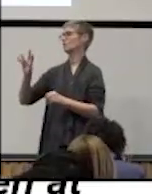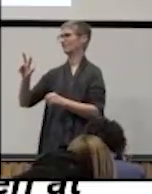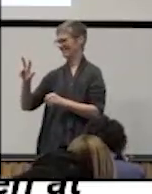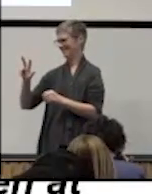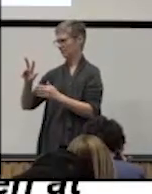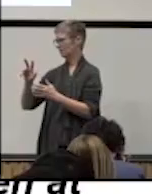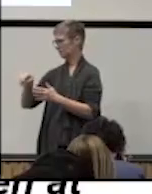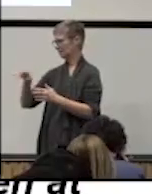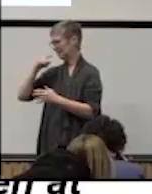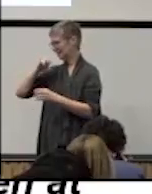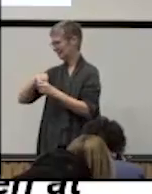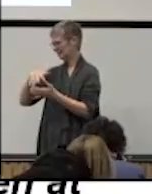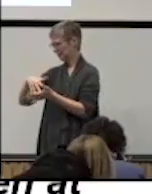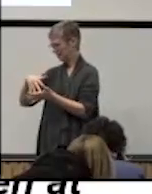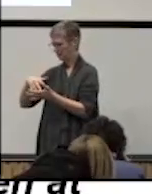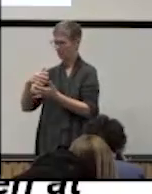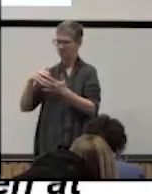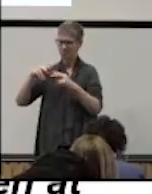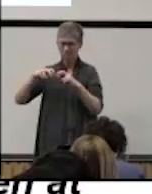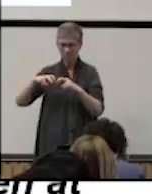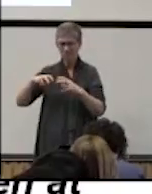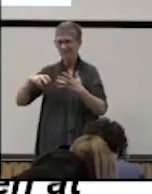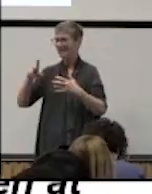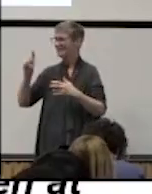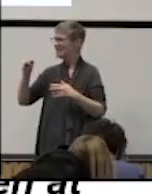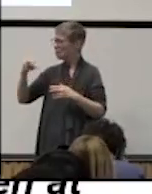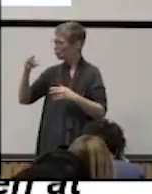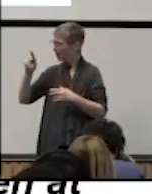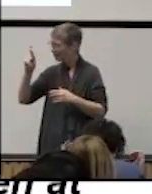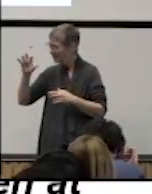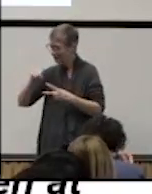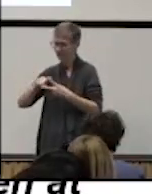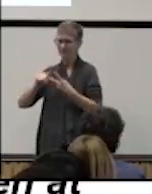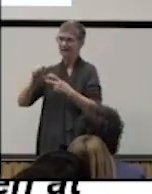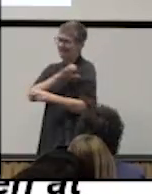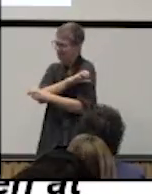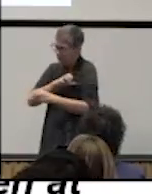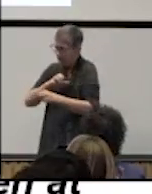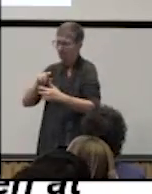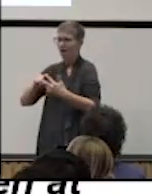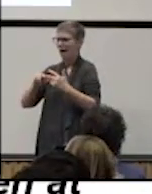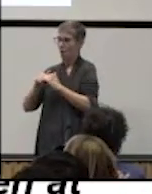And looking at demographic factors, clinical factors, and how they impact their access to care.